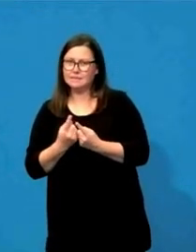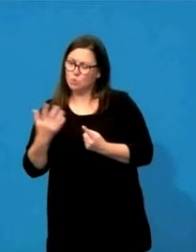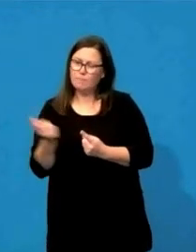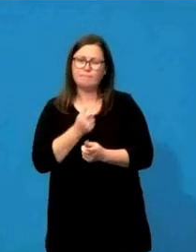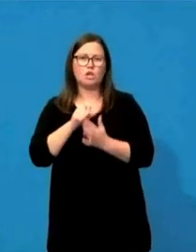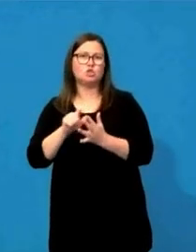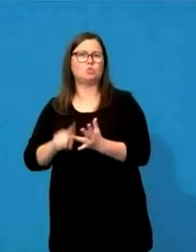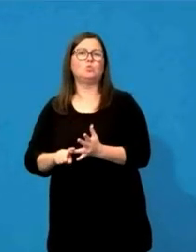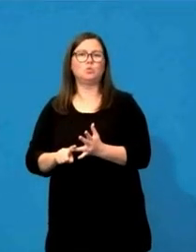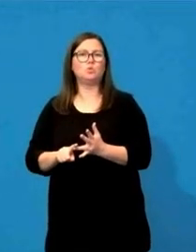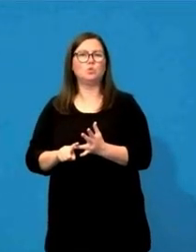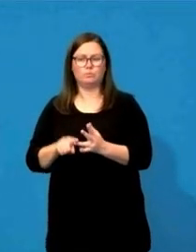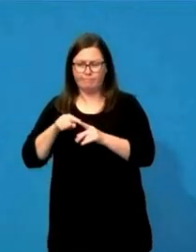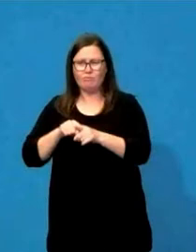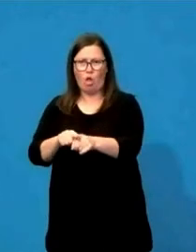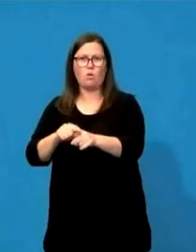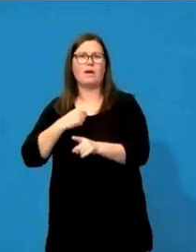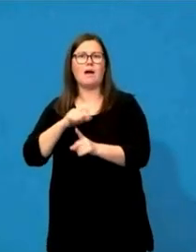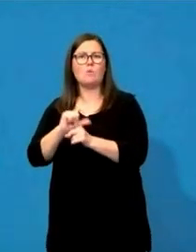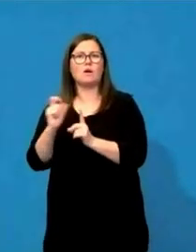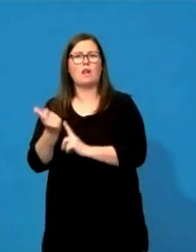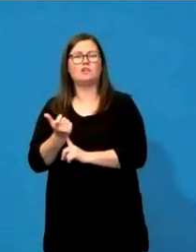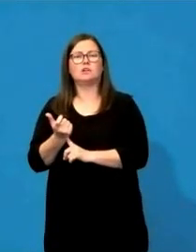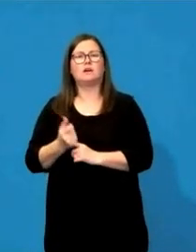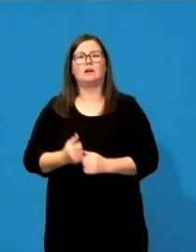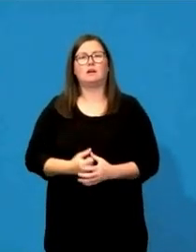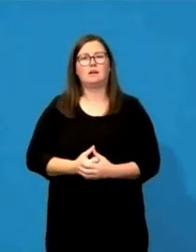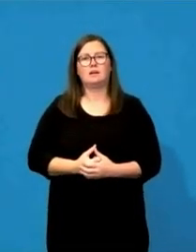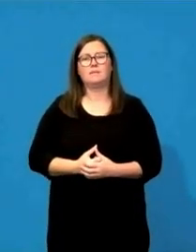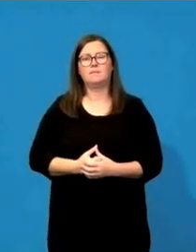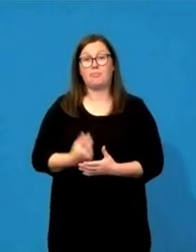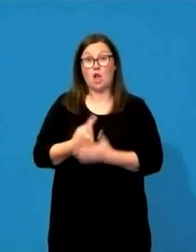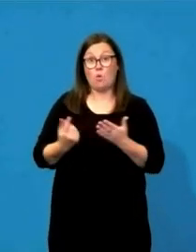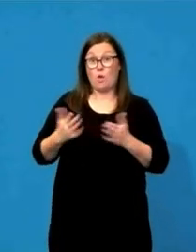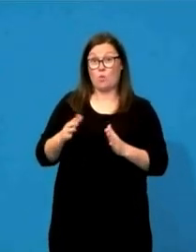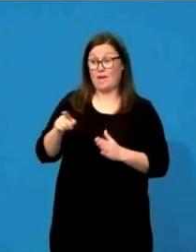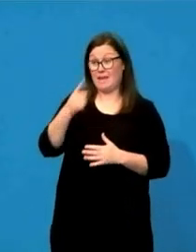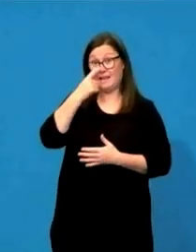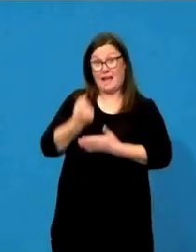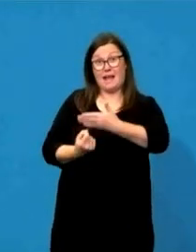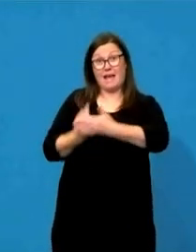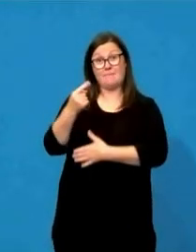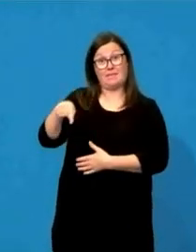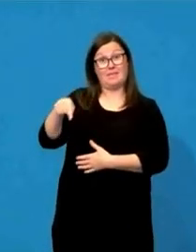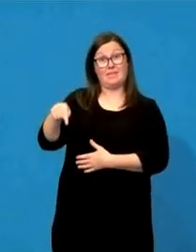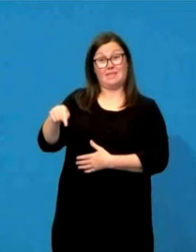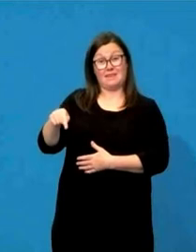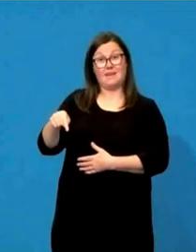And the only way that's going to happen is if we have somebody that comes and lives and